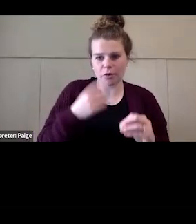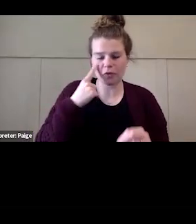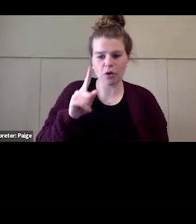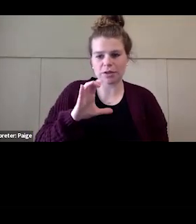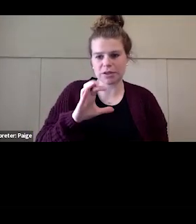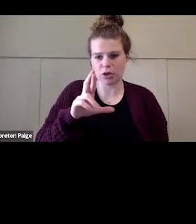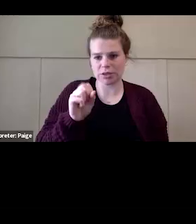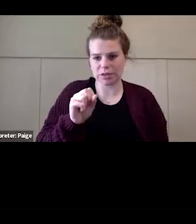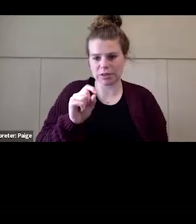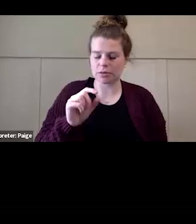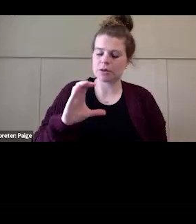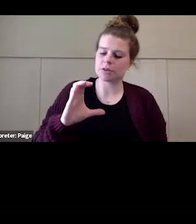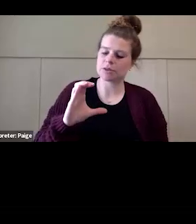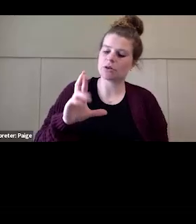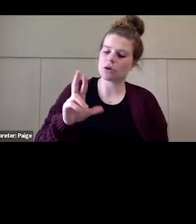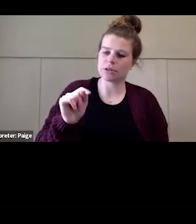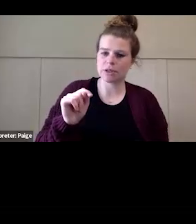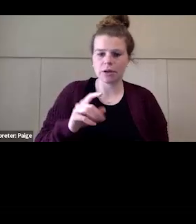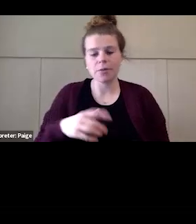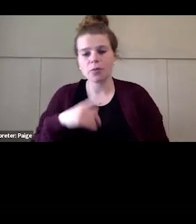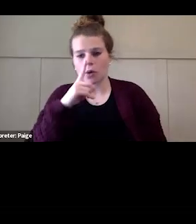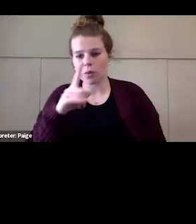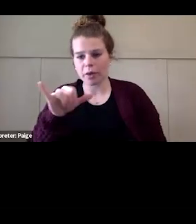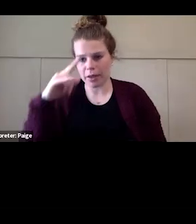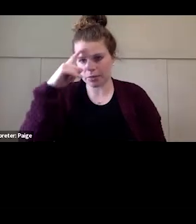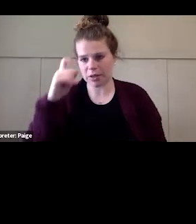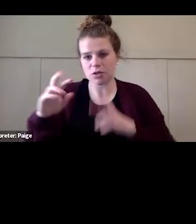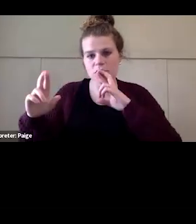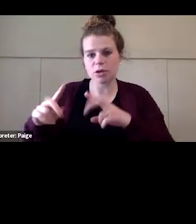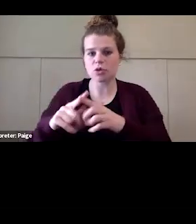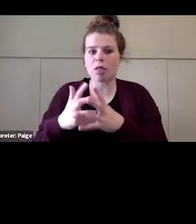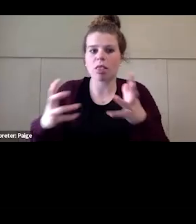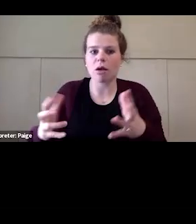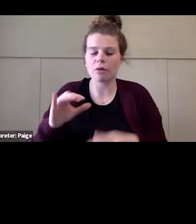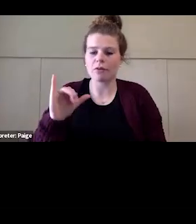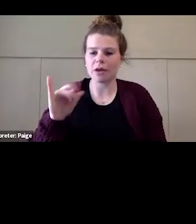and I really attribute that to the fact that they're responding to a lot of involuntary commitment calls,